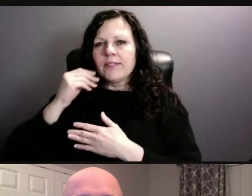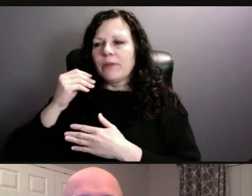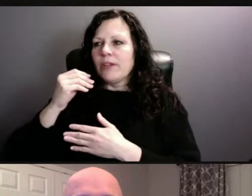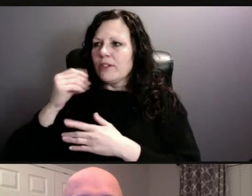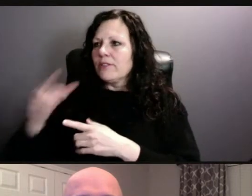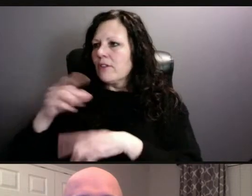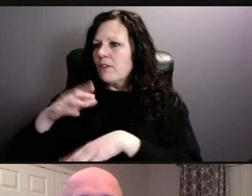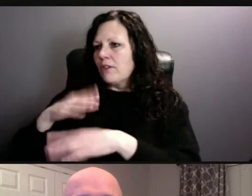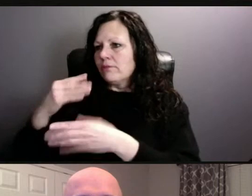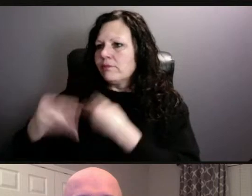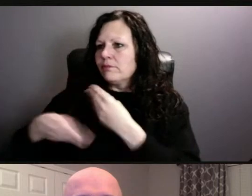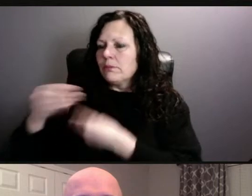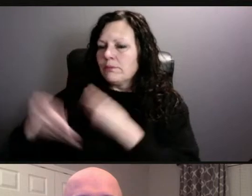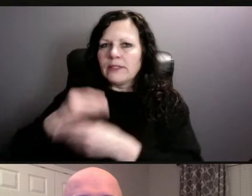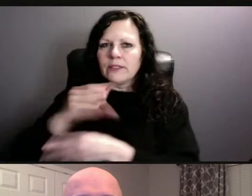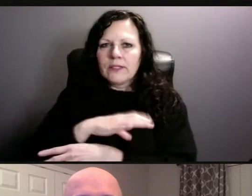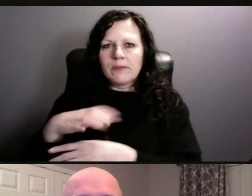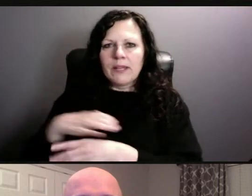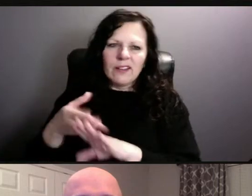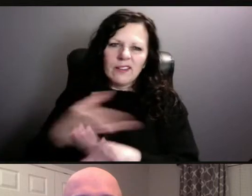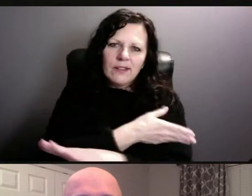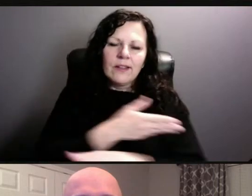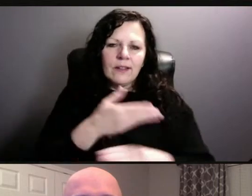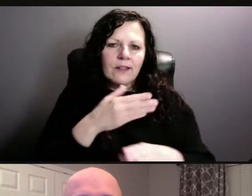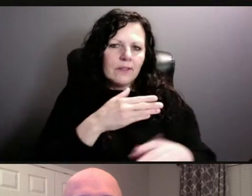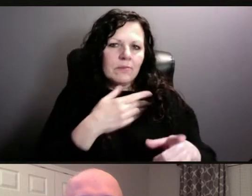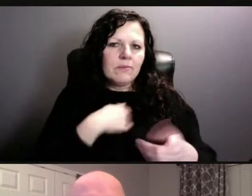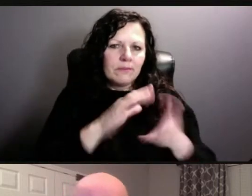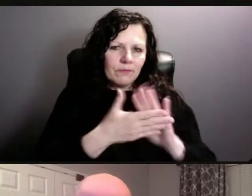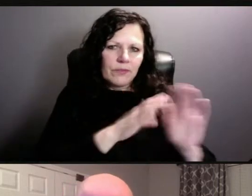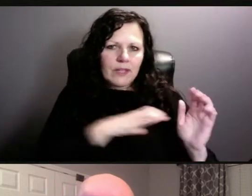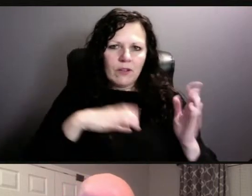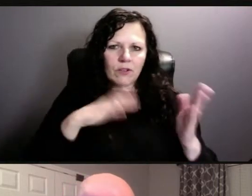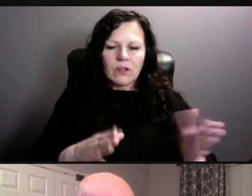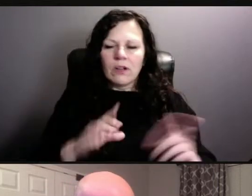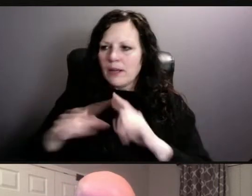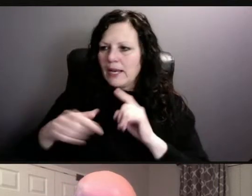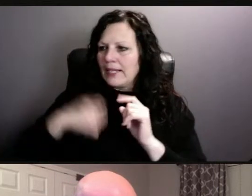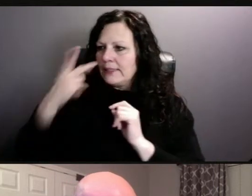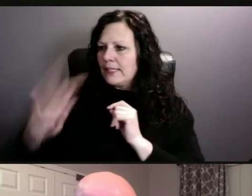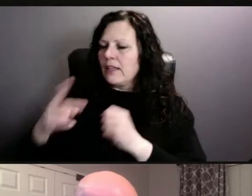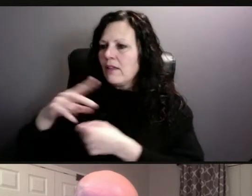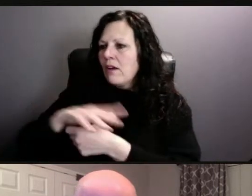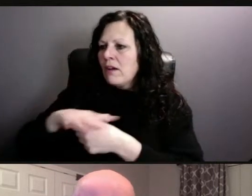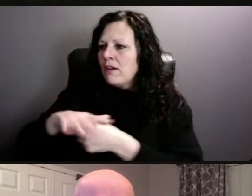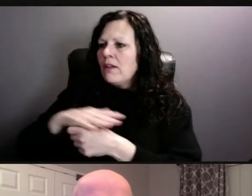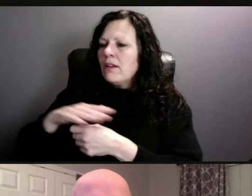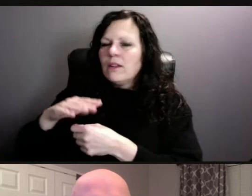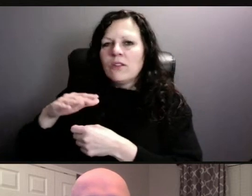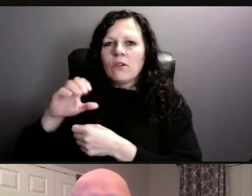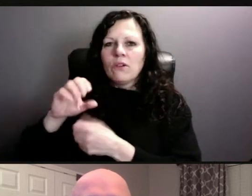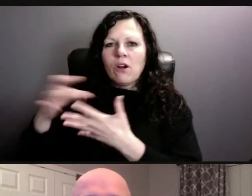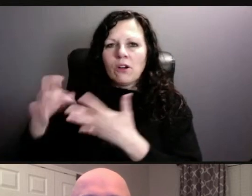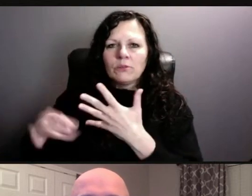LOOK AT THESE OPTIONS BASED ON WHAT I HAVE BEFORE ME AND MY